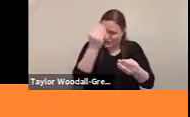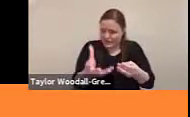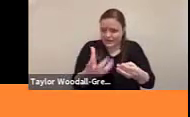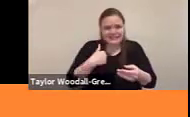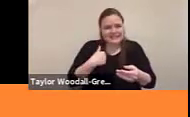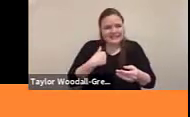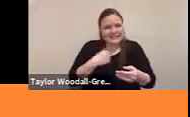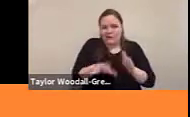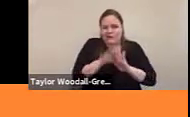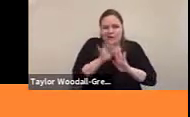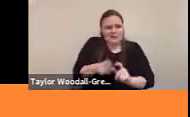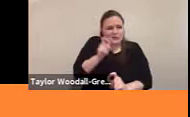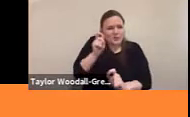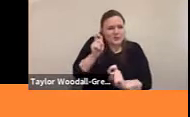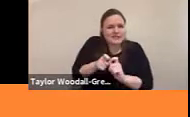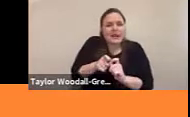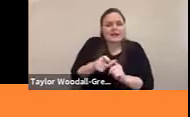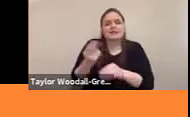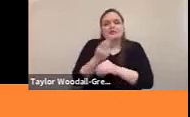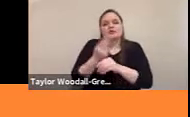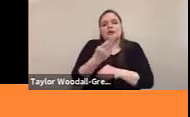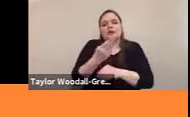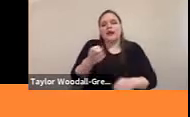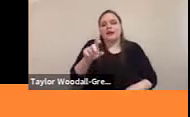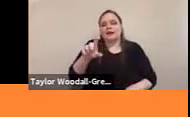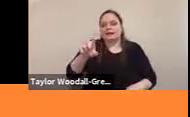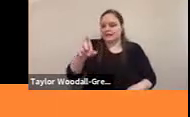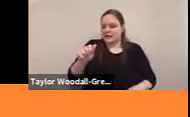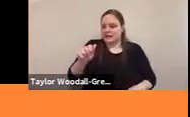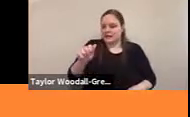precise as actually using hexadecimal codes or RGV values,